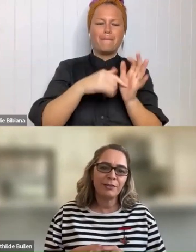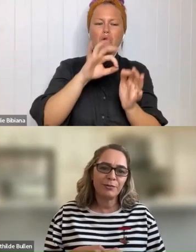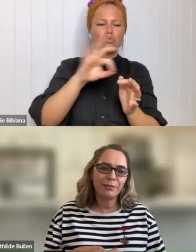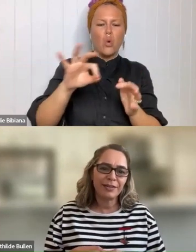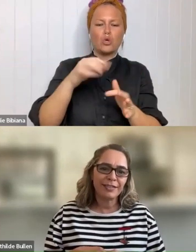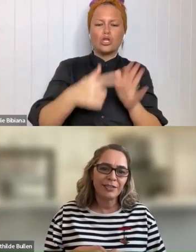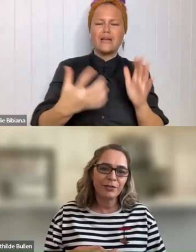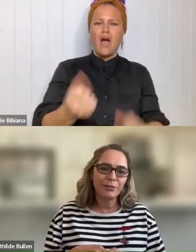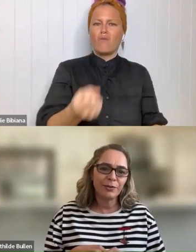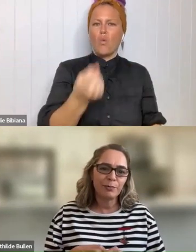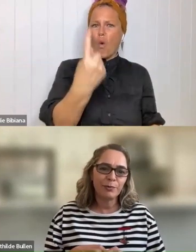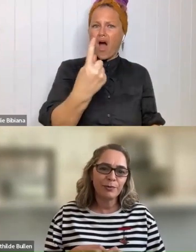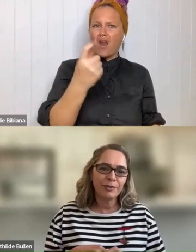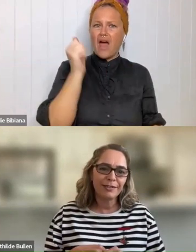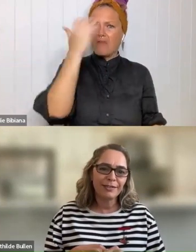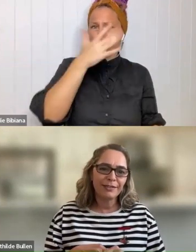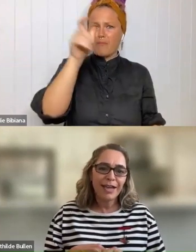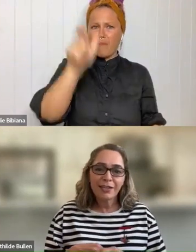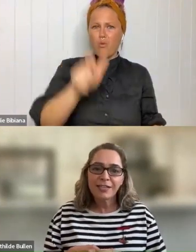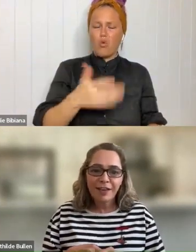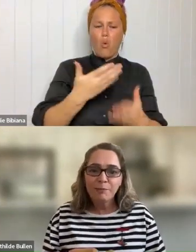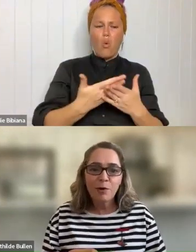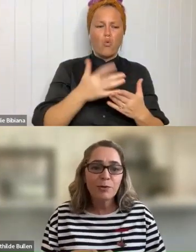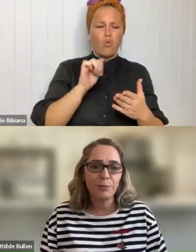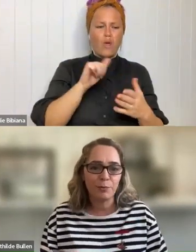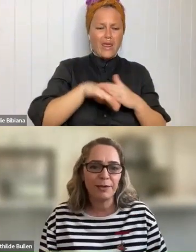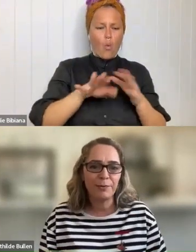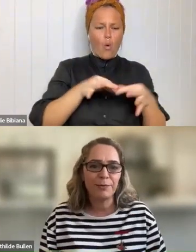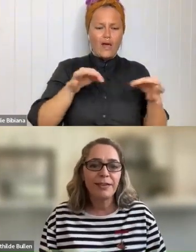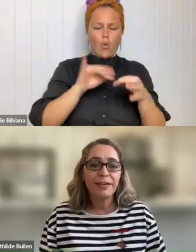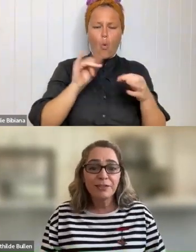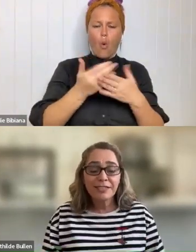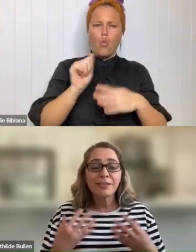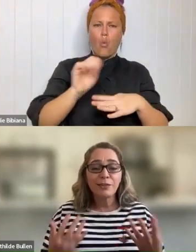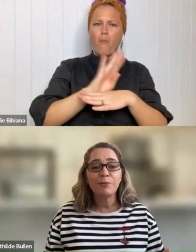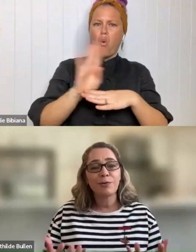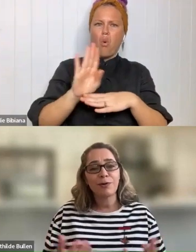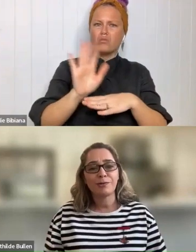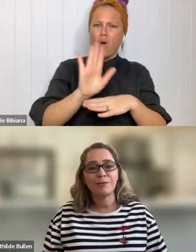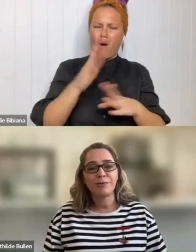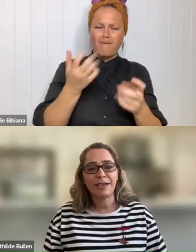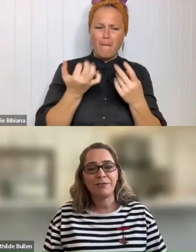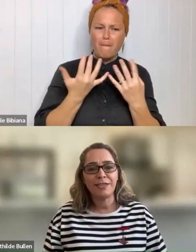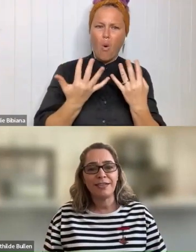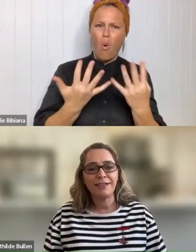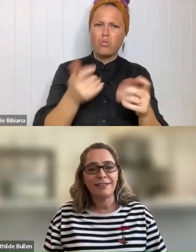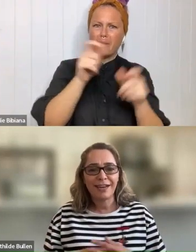in your organization or you're bored, actually have multiple people, because there's a lot more cultural safety that